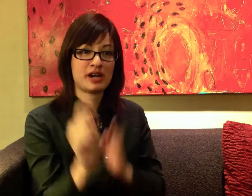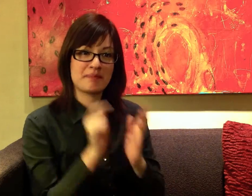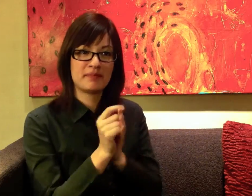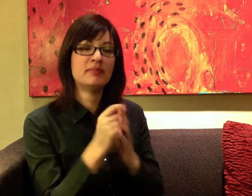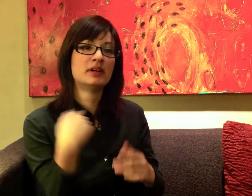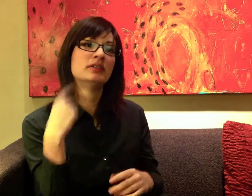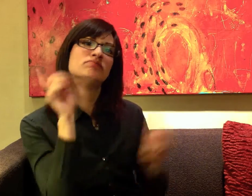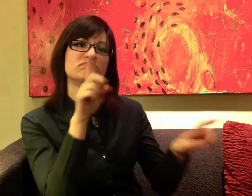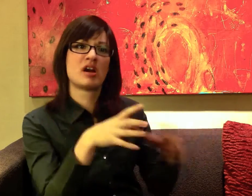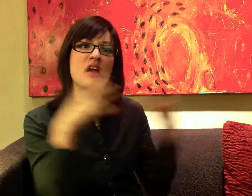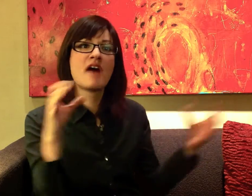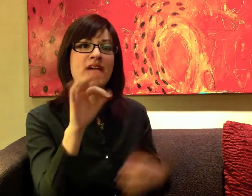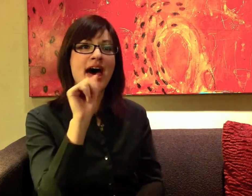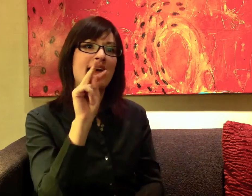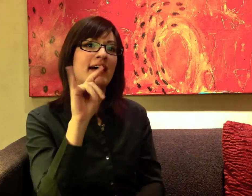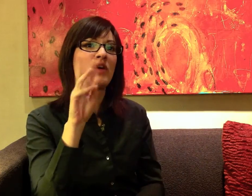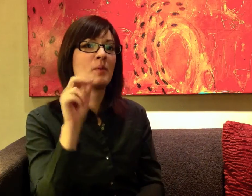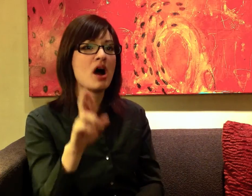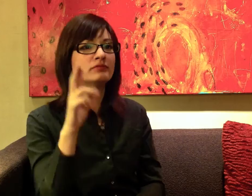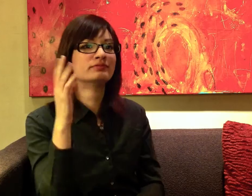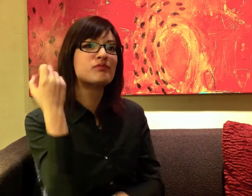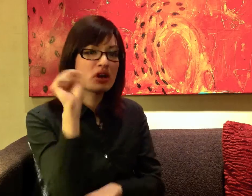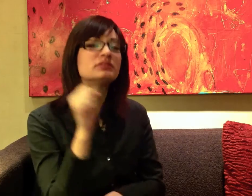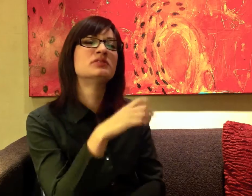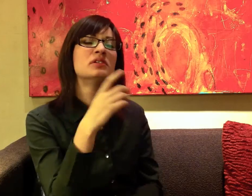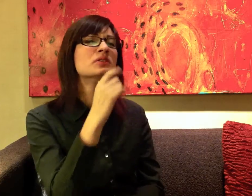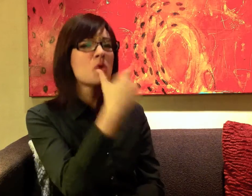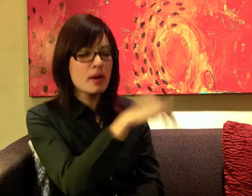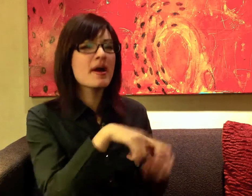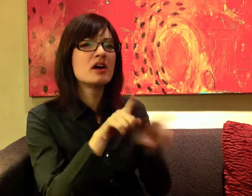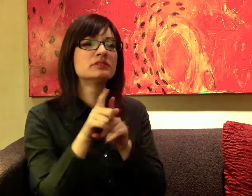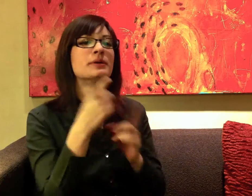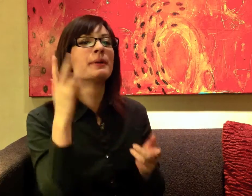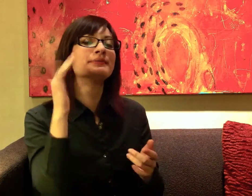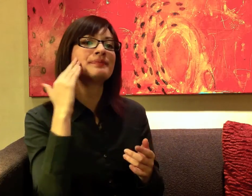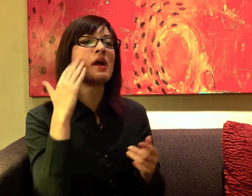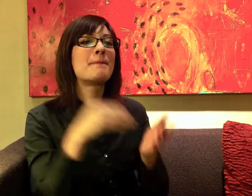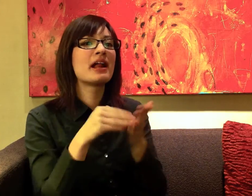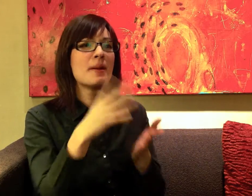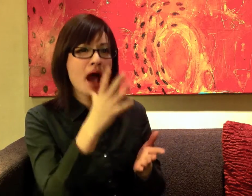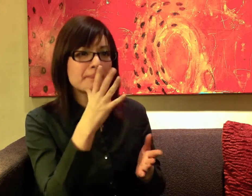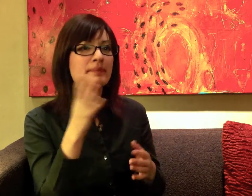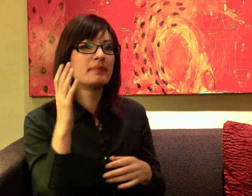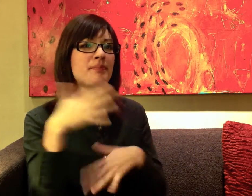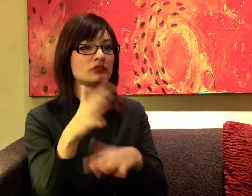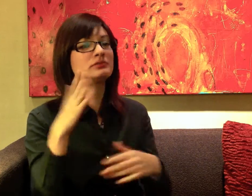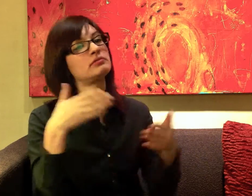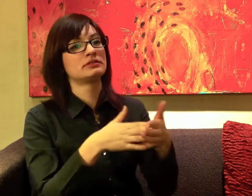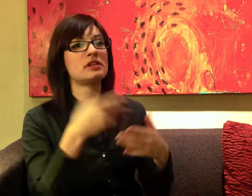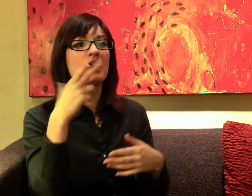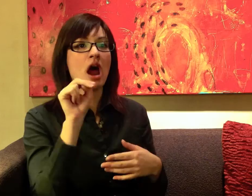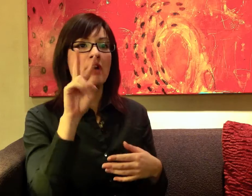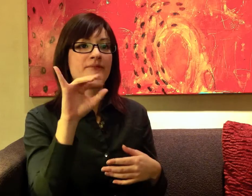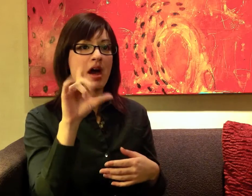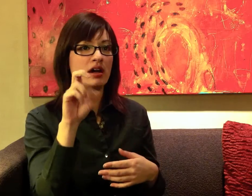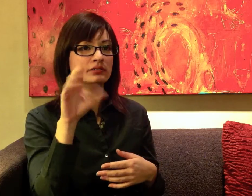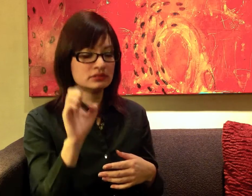I attended a lot of anti-war protests as well as Million Mom march. They were against gun violence.